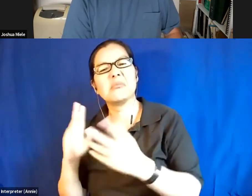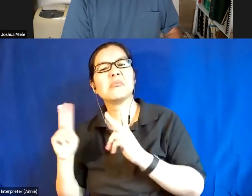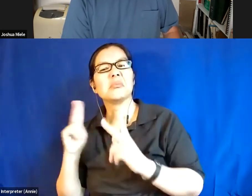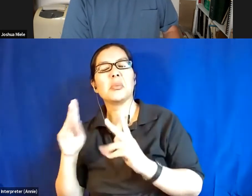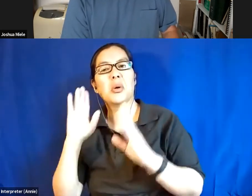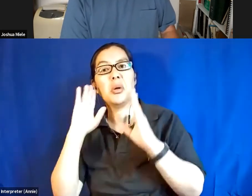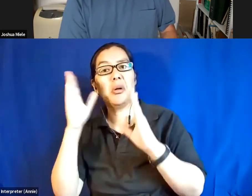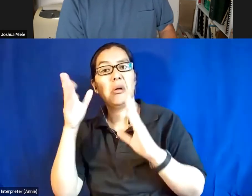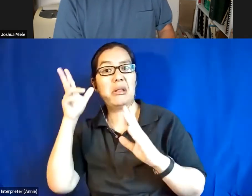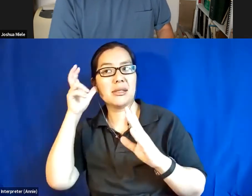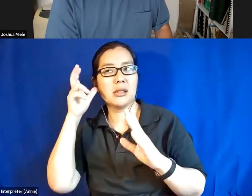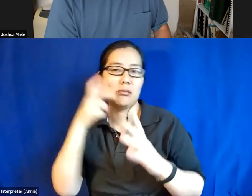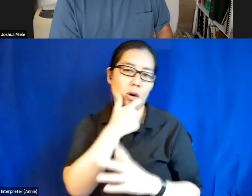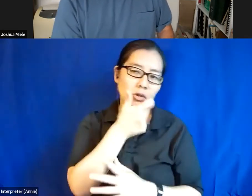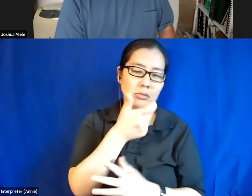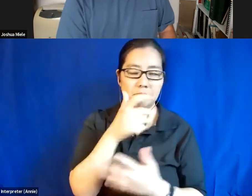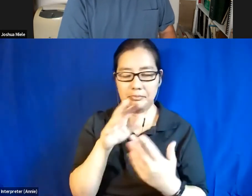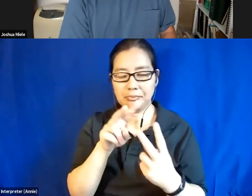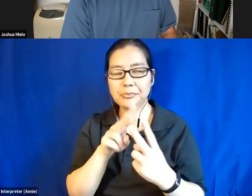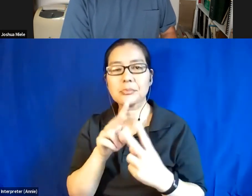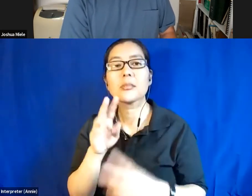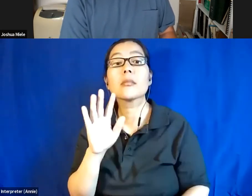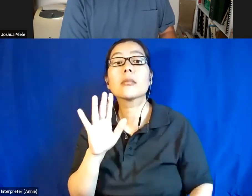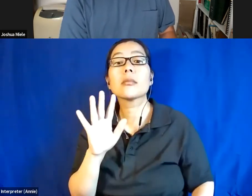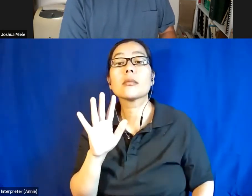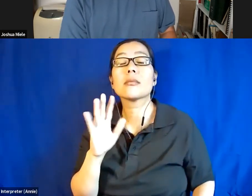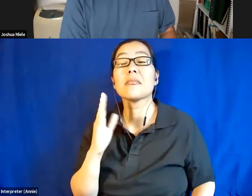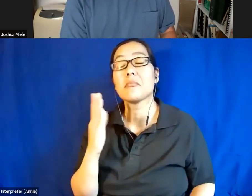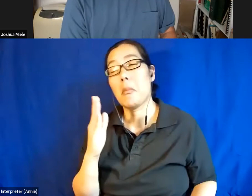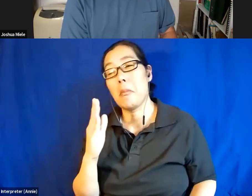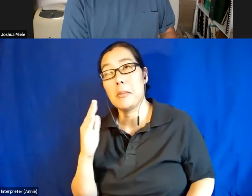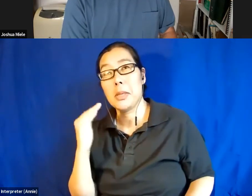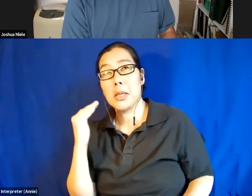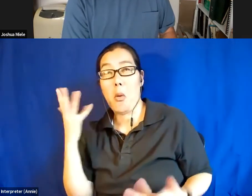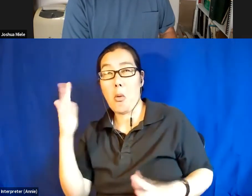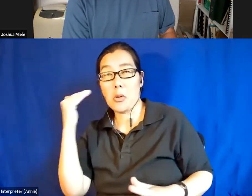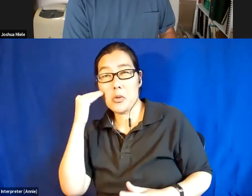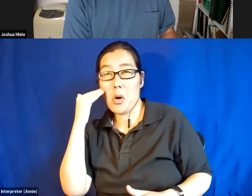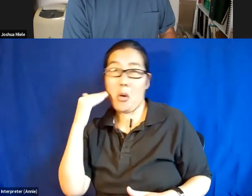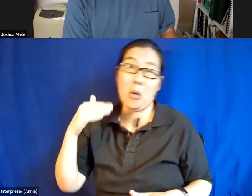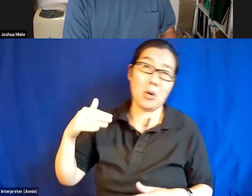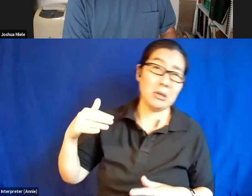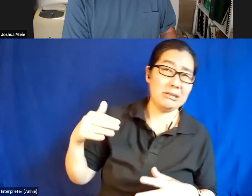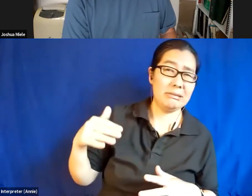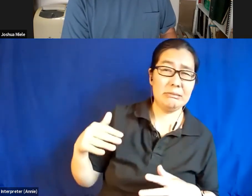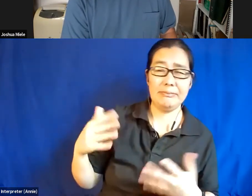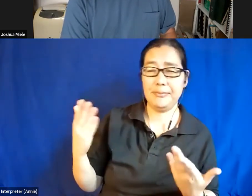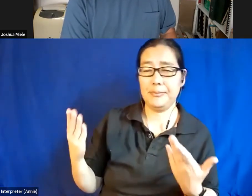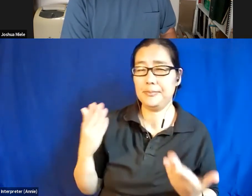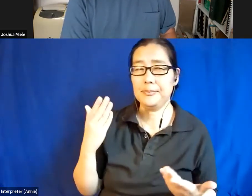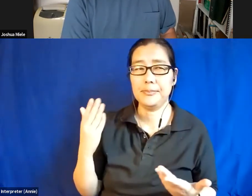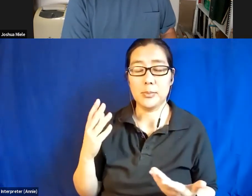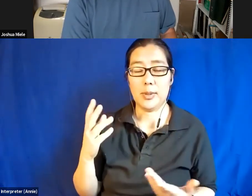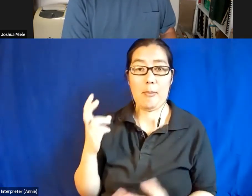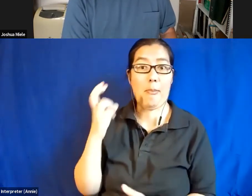watching who may or may not be familiar with blind ness or tactile